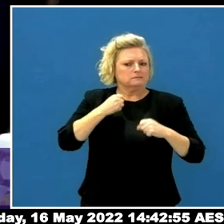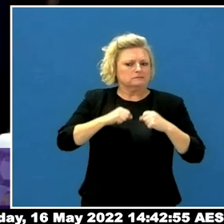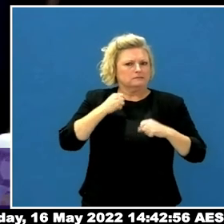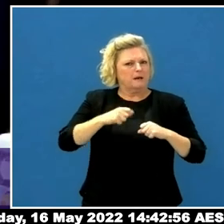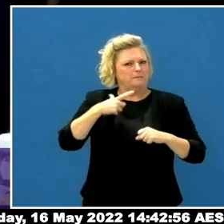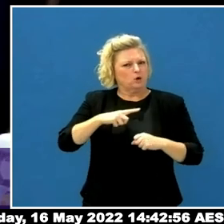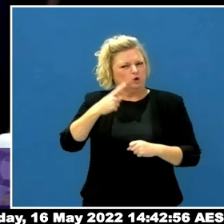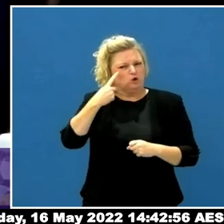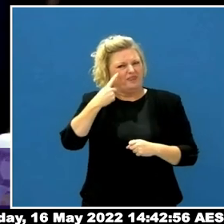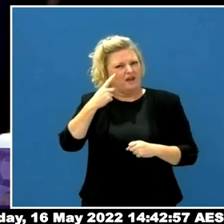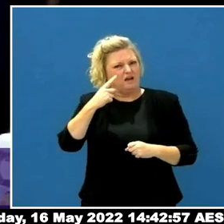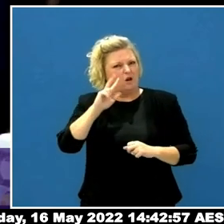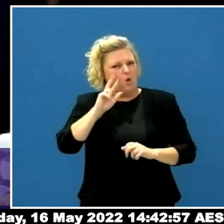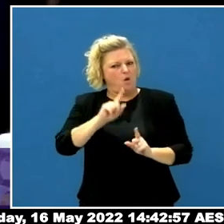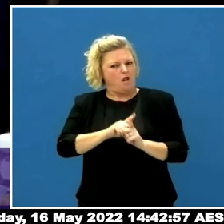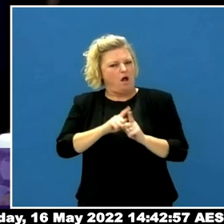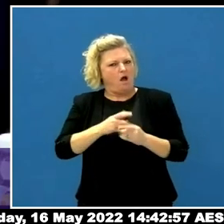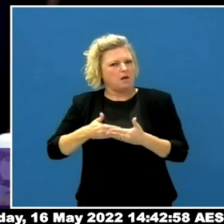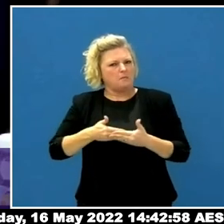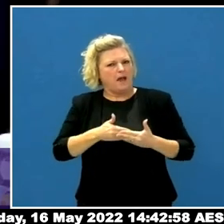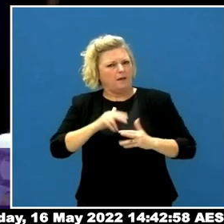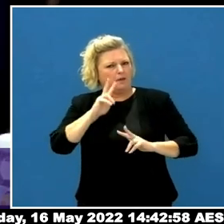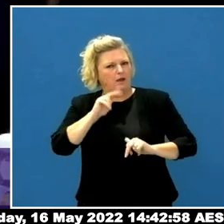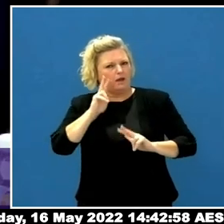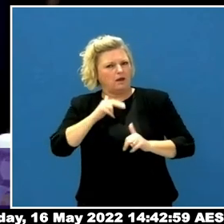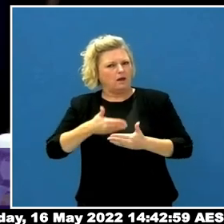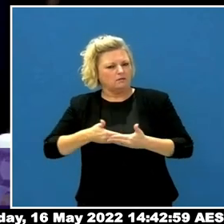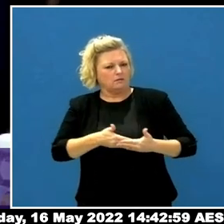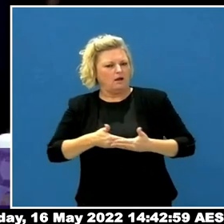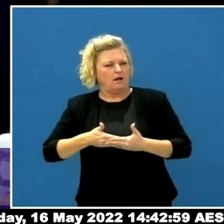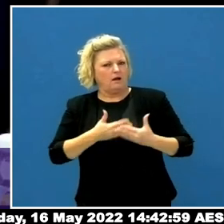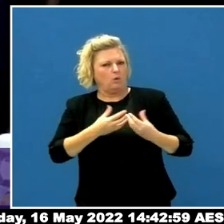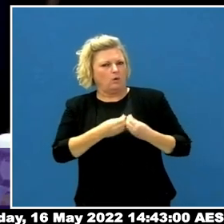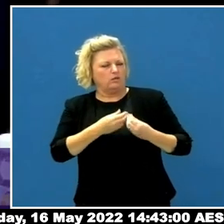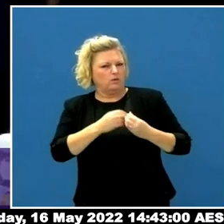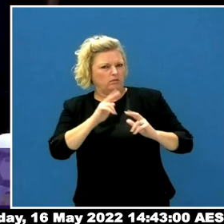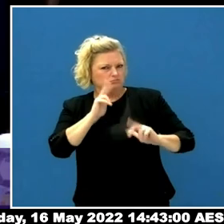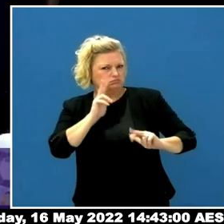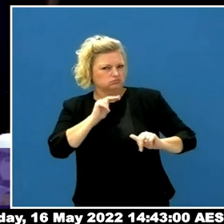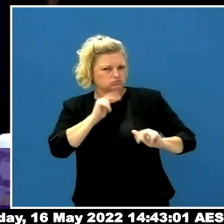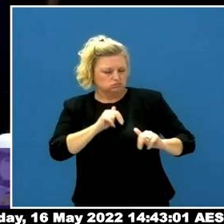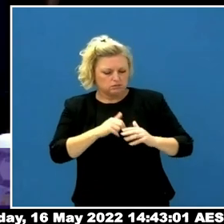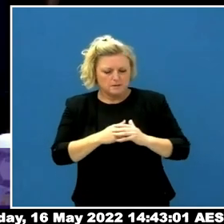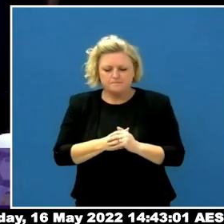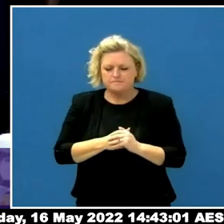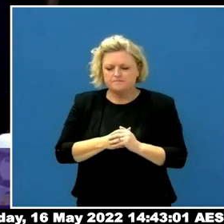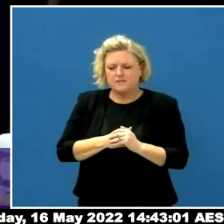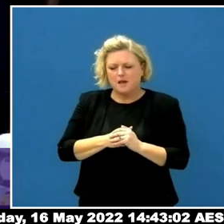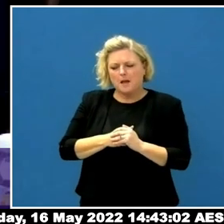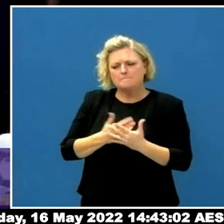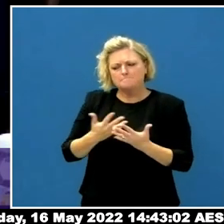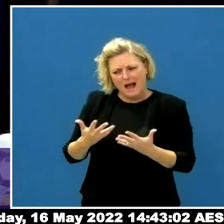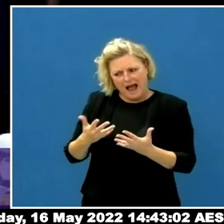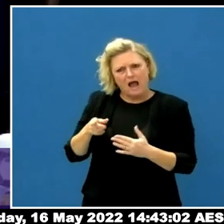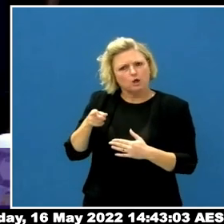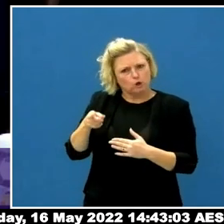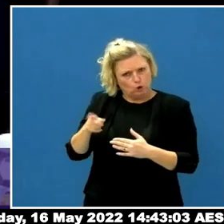But you observed at times, in this funded program that Afford was